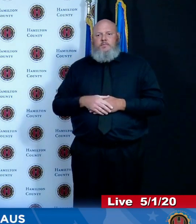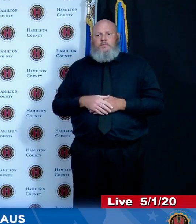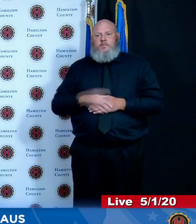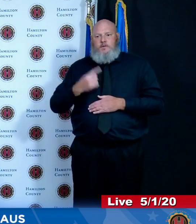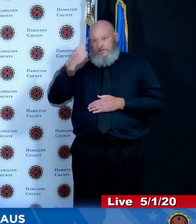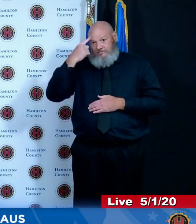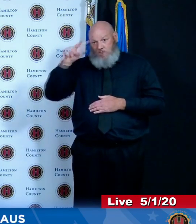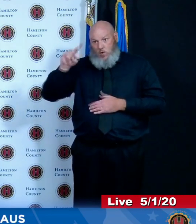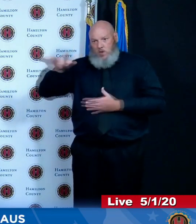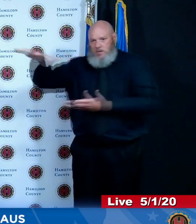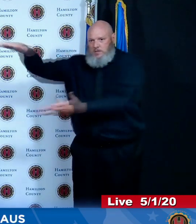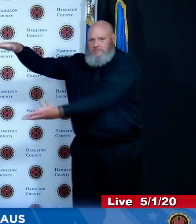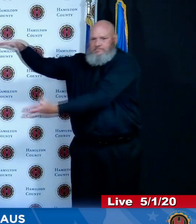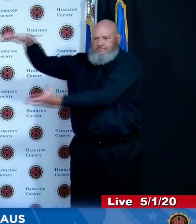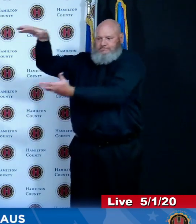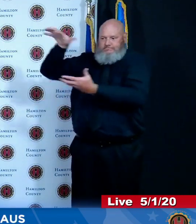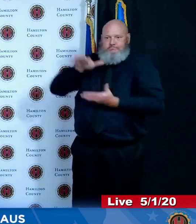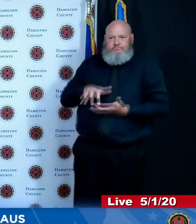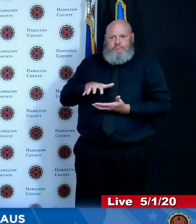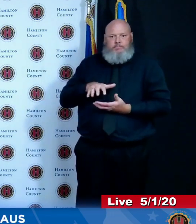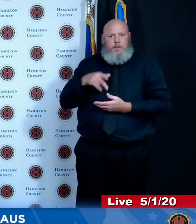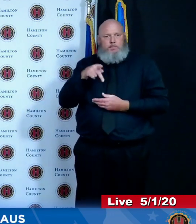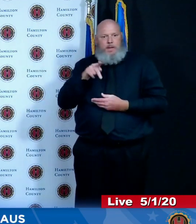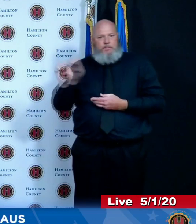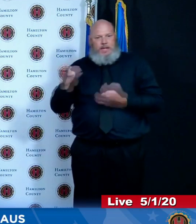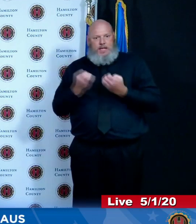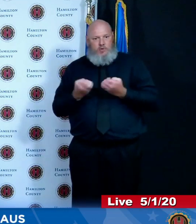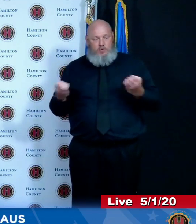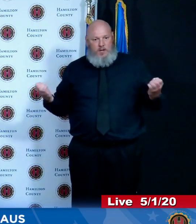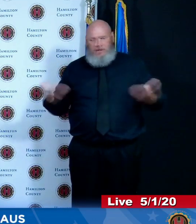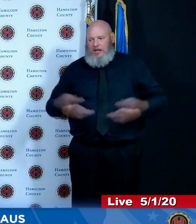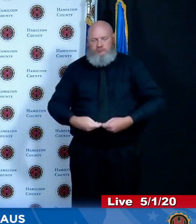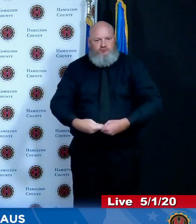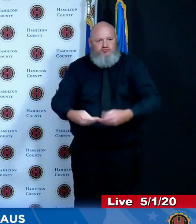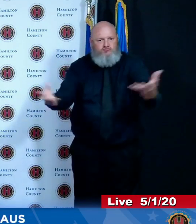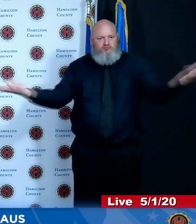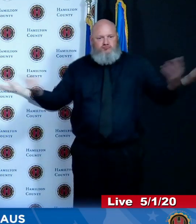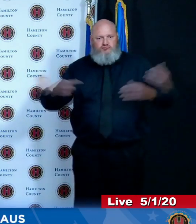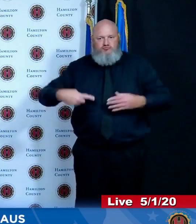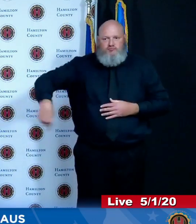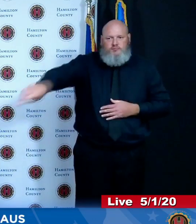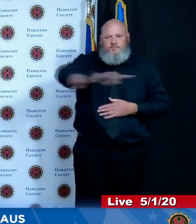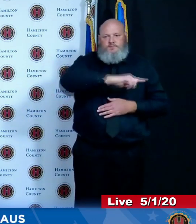was there coincidentally the post off was dropping off donated masks there